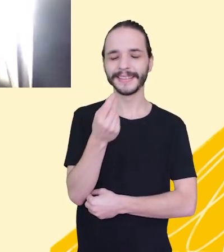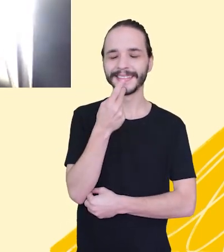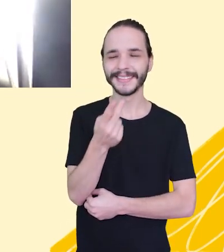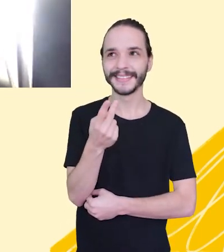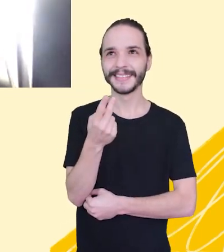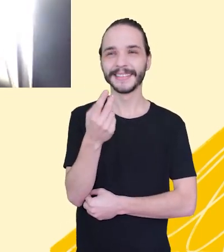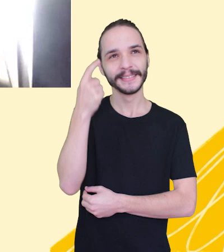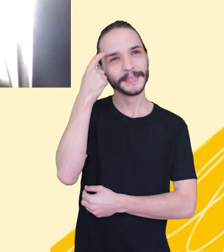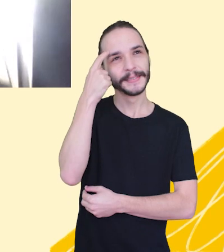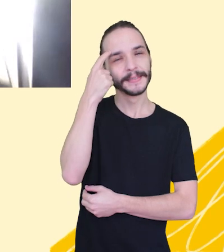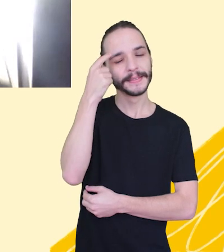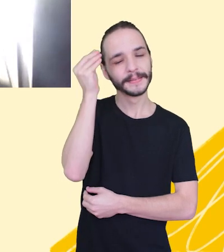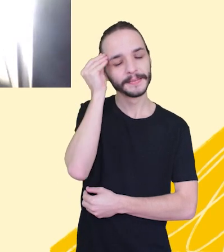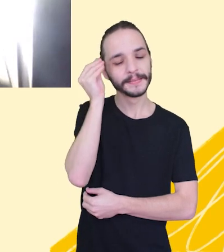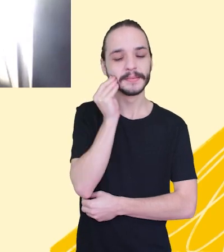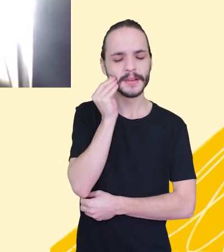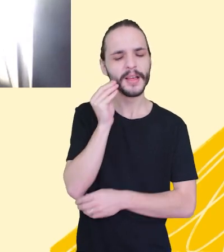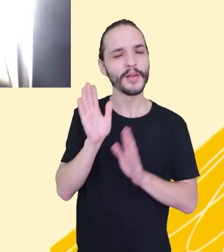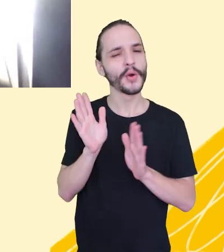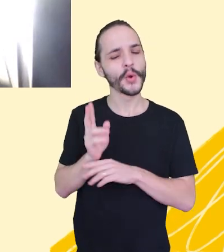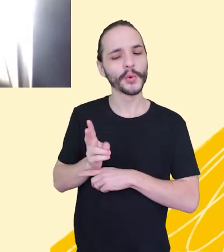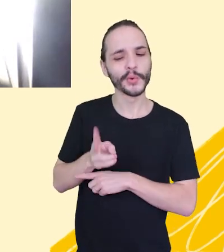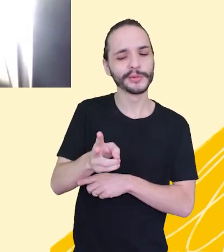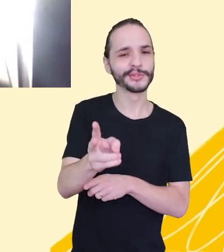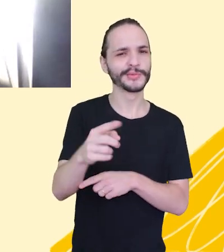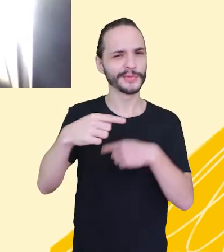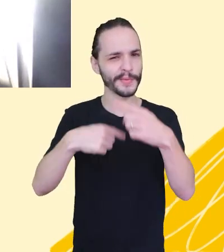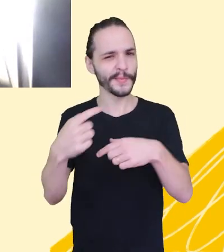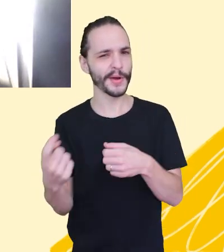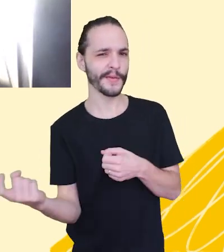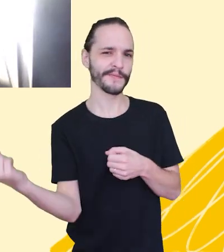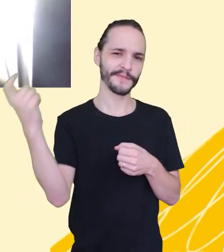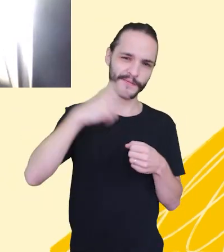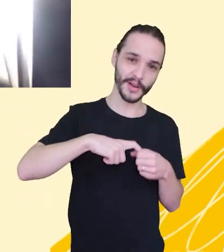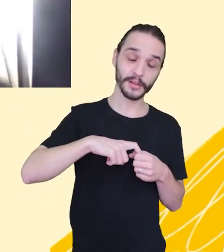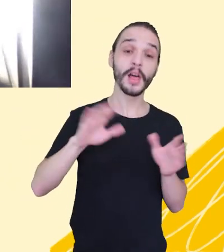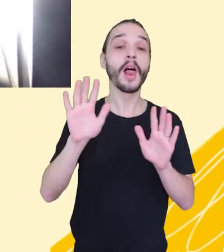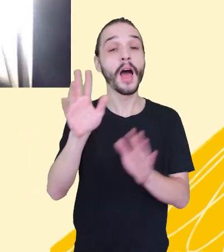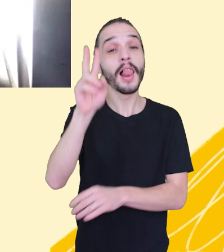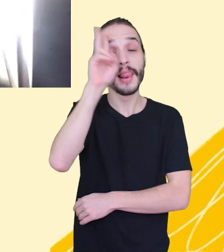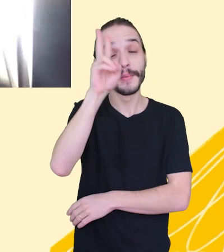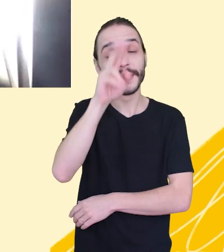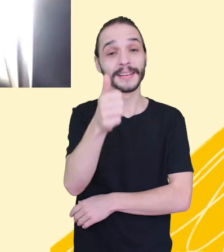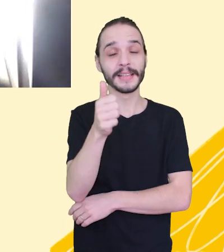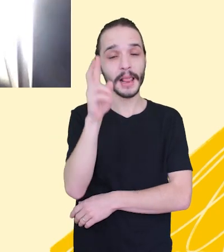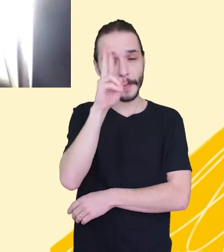Maybe we continue and I come back to it. No, no, I remember now!